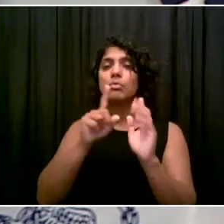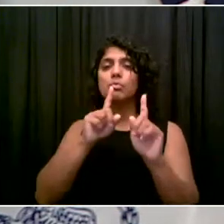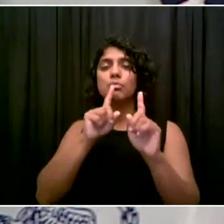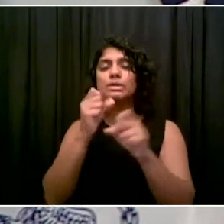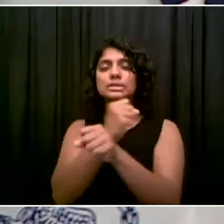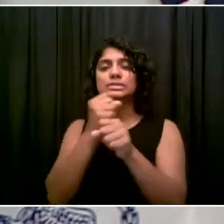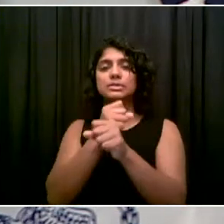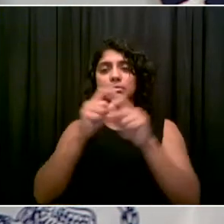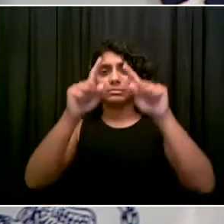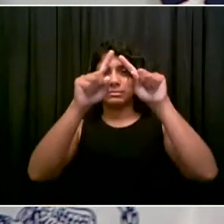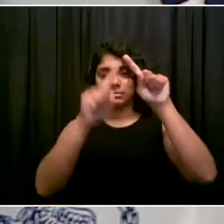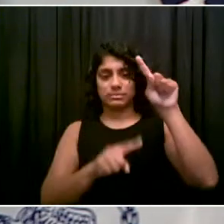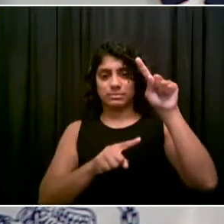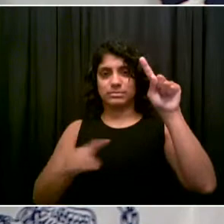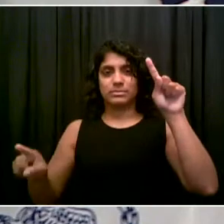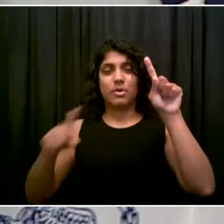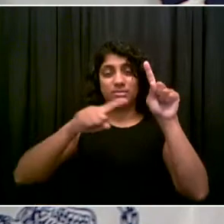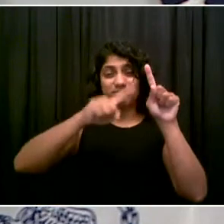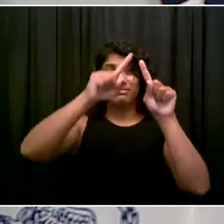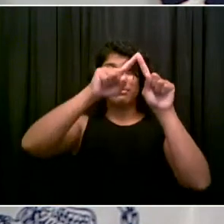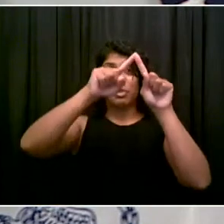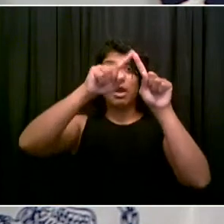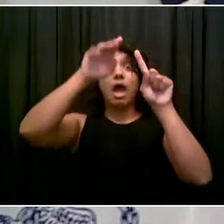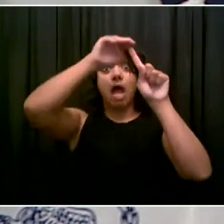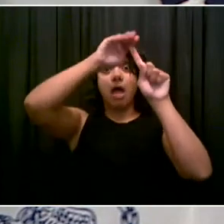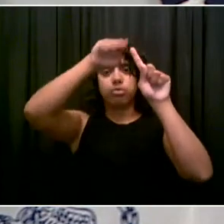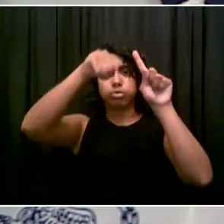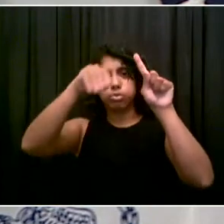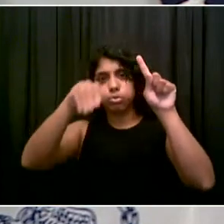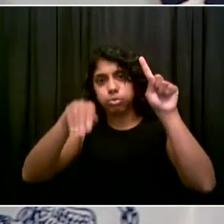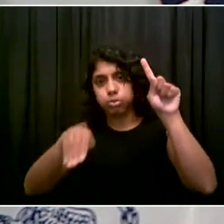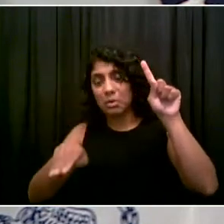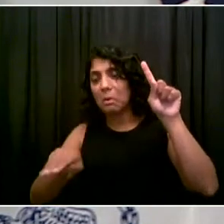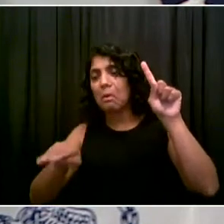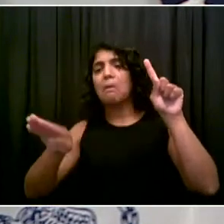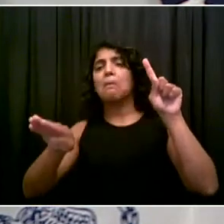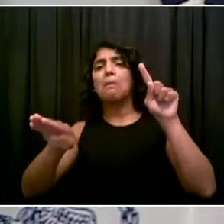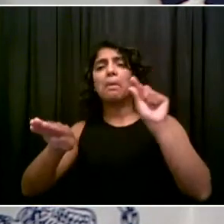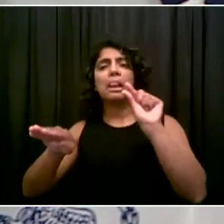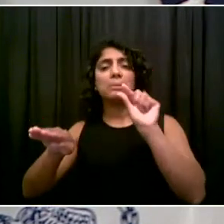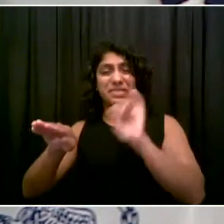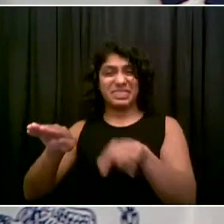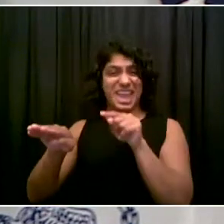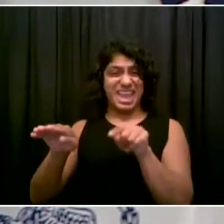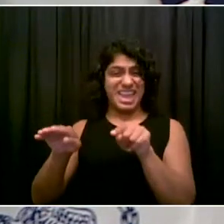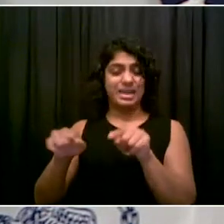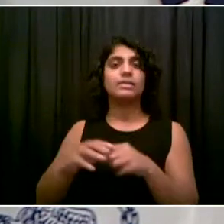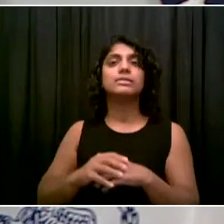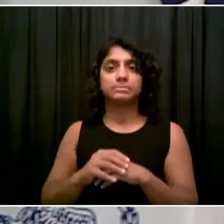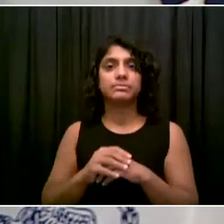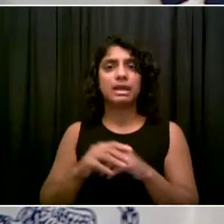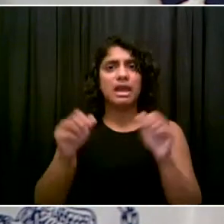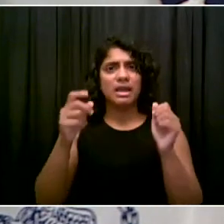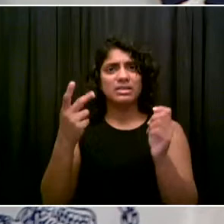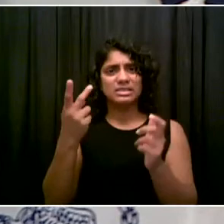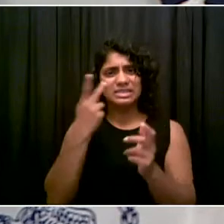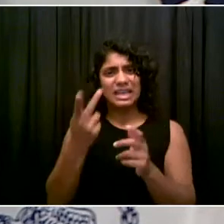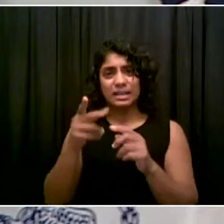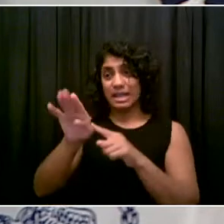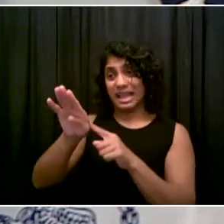RINEMDING WHERE WE WERE DECADES AGO. WE OVERCAME IT. THINGS LIKE